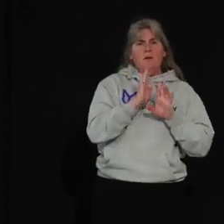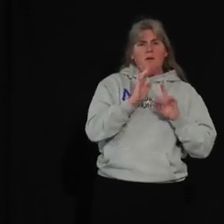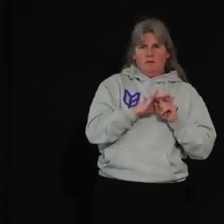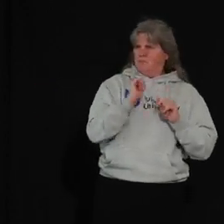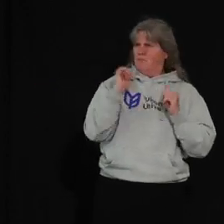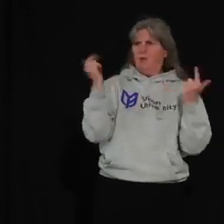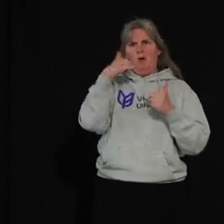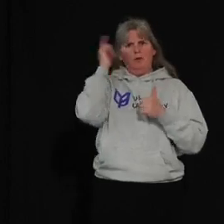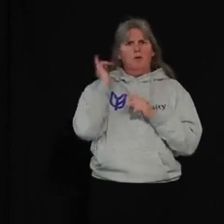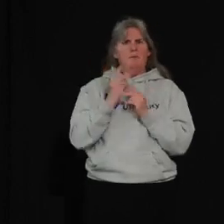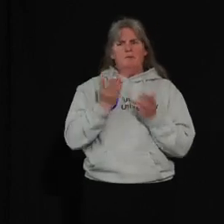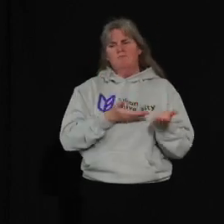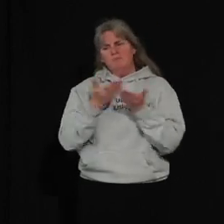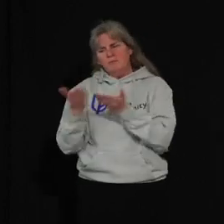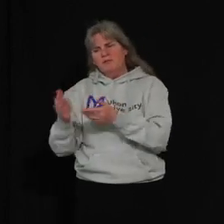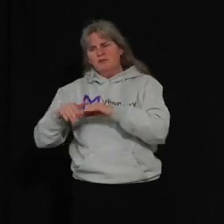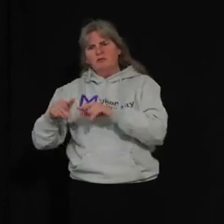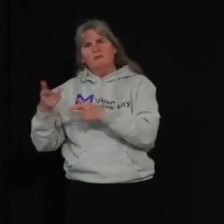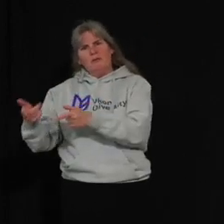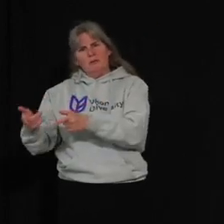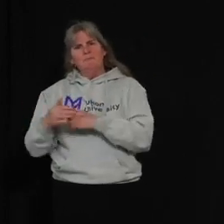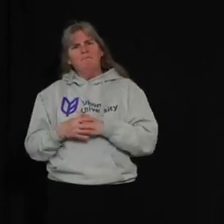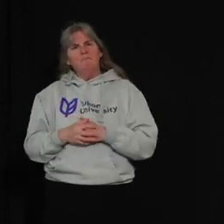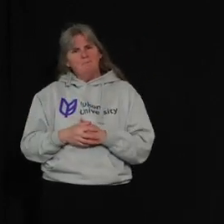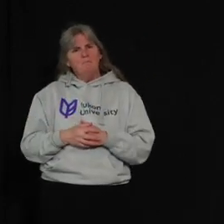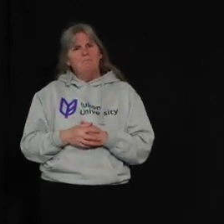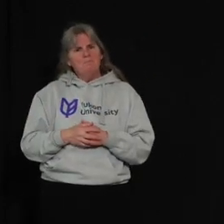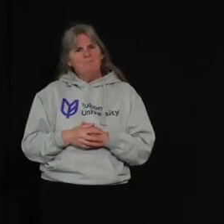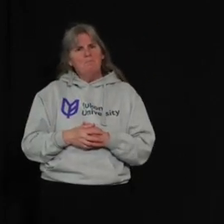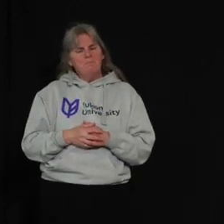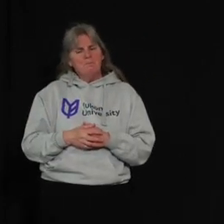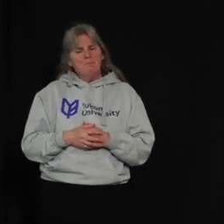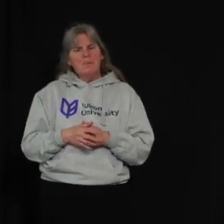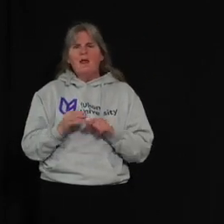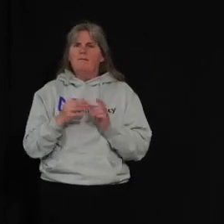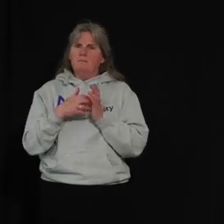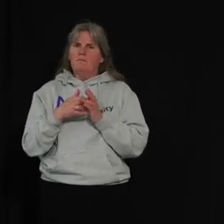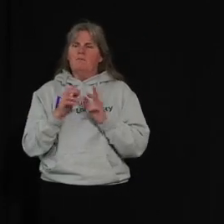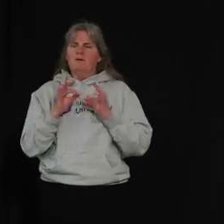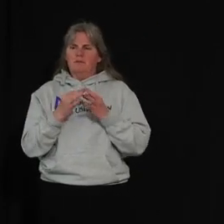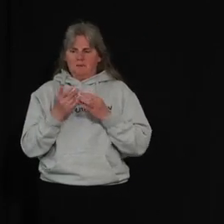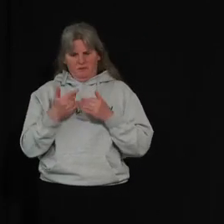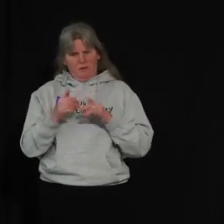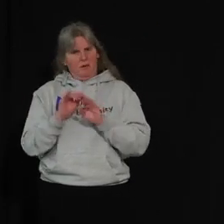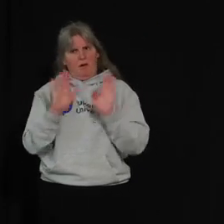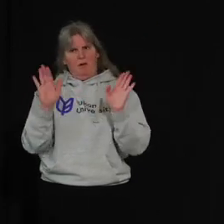only those children of critical and essential workers and vulnerable families.